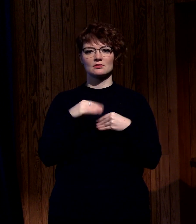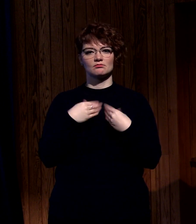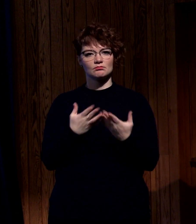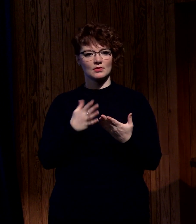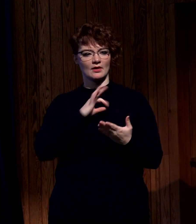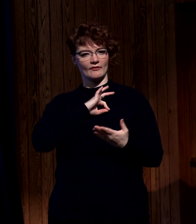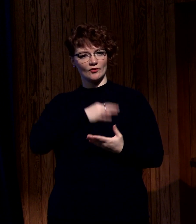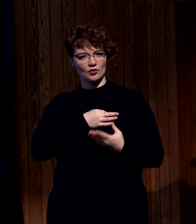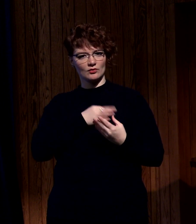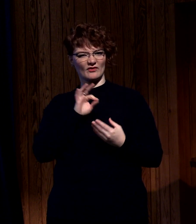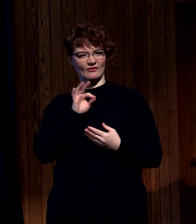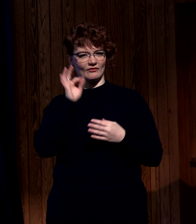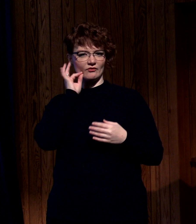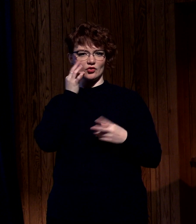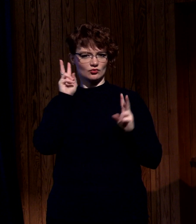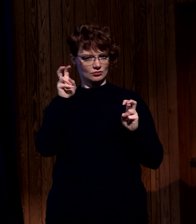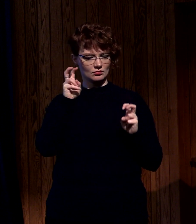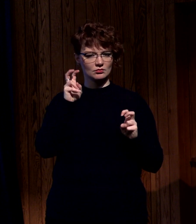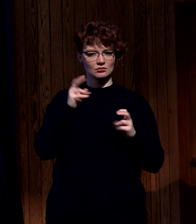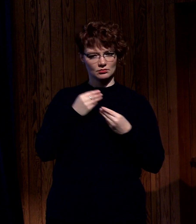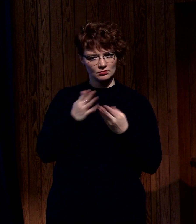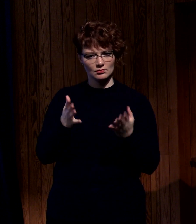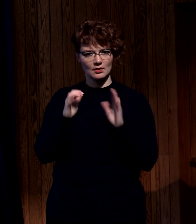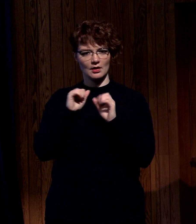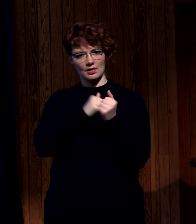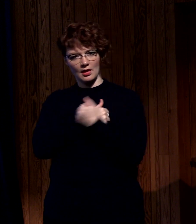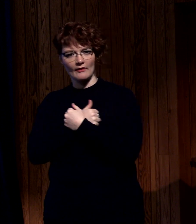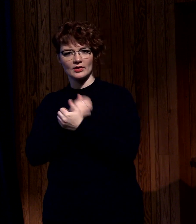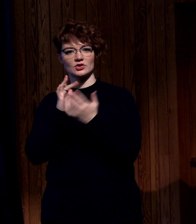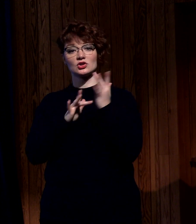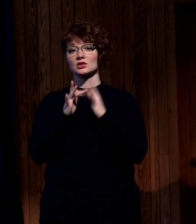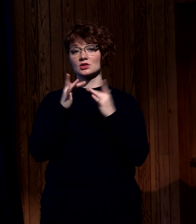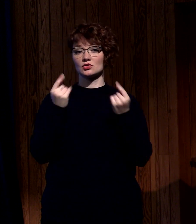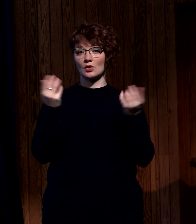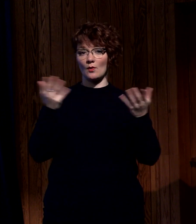and loving union. Here Jesus' teaching ignites our